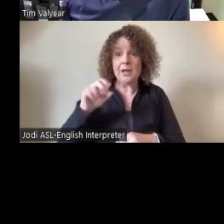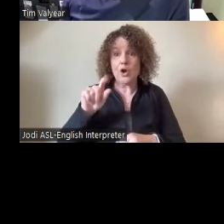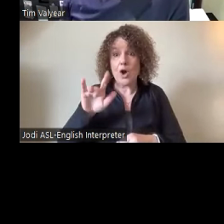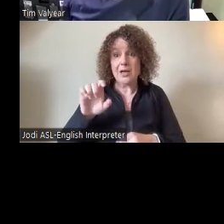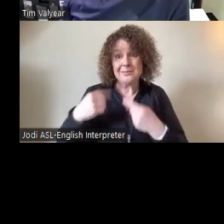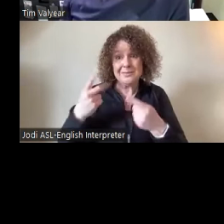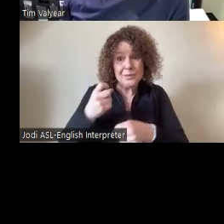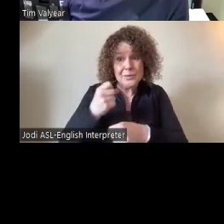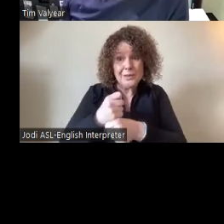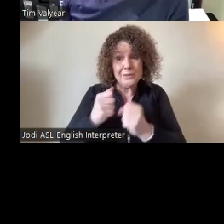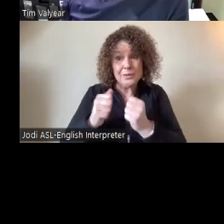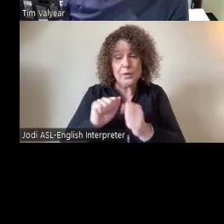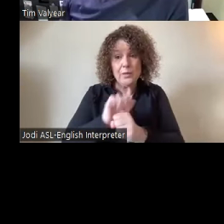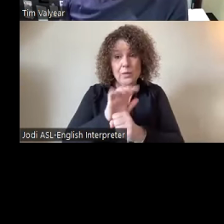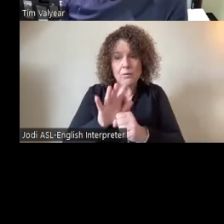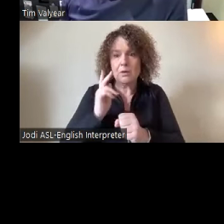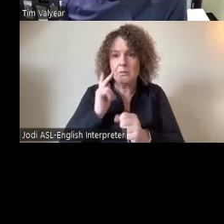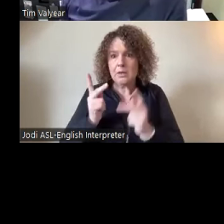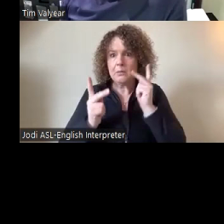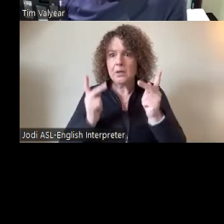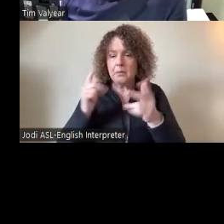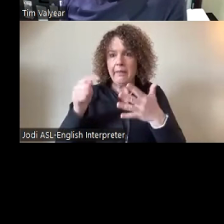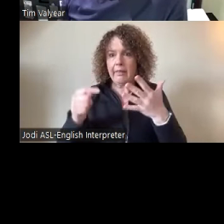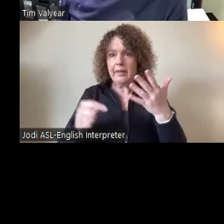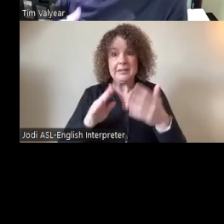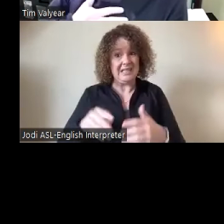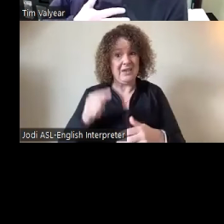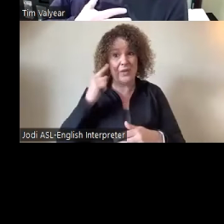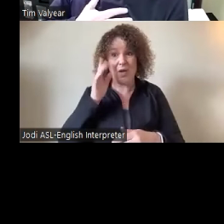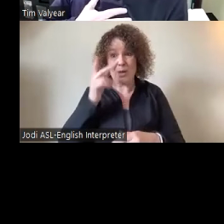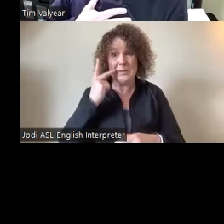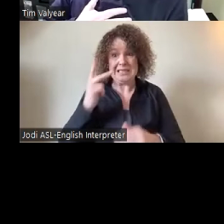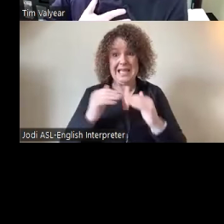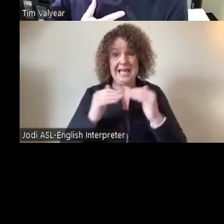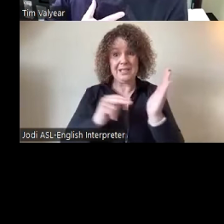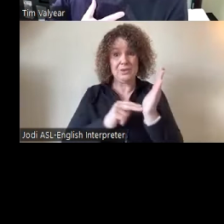best practice, in my life of COVID working in two hospitals and hospice, in the community in the last two